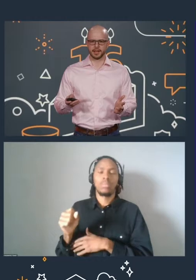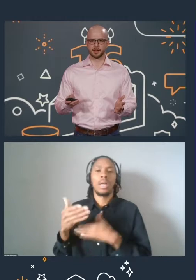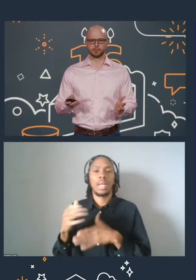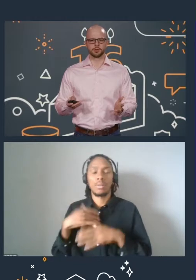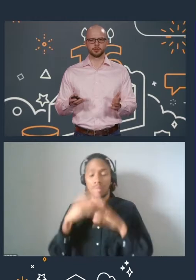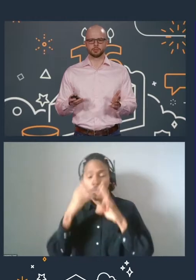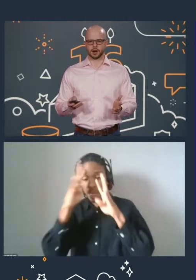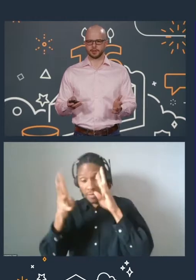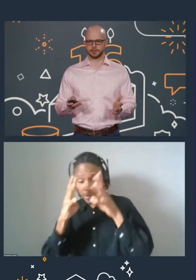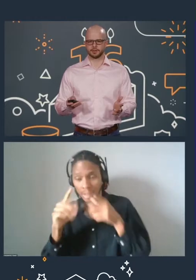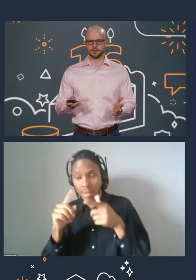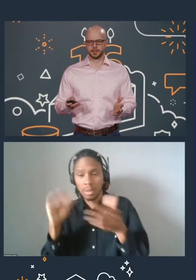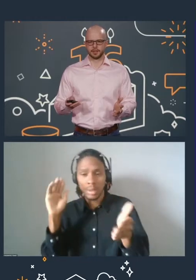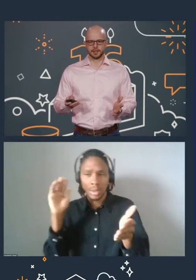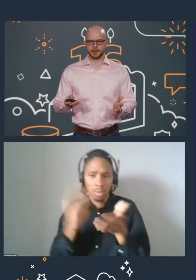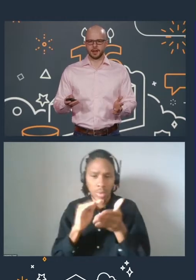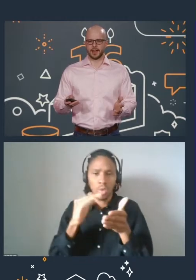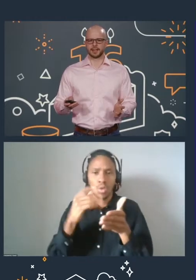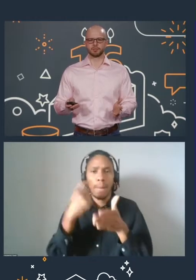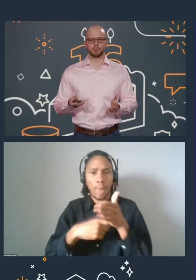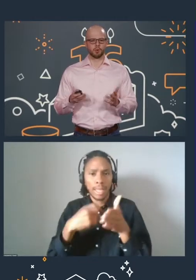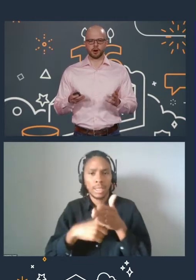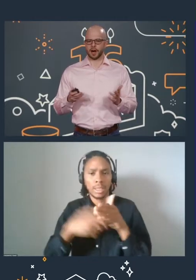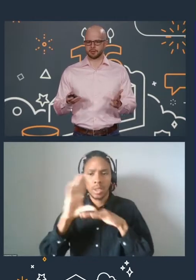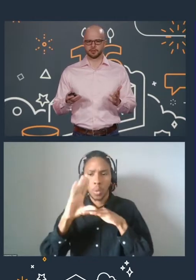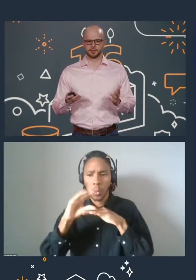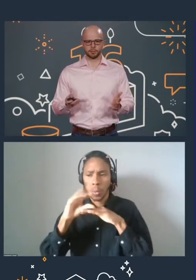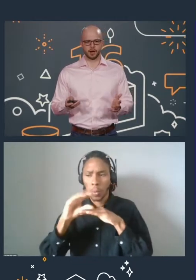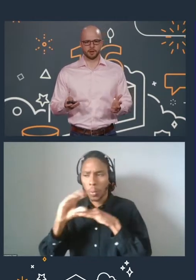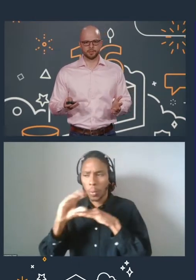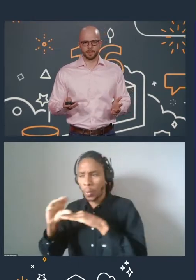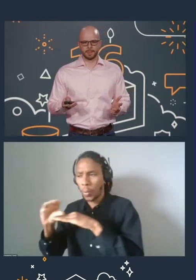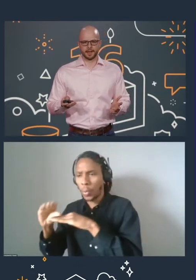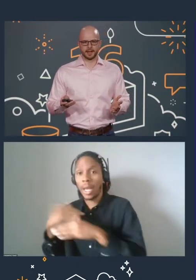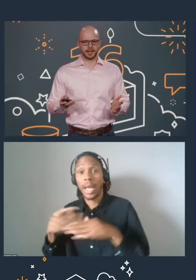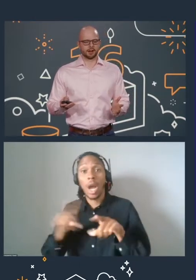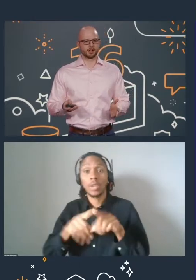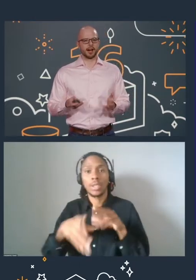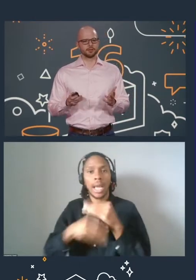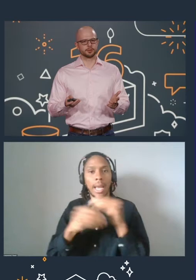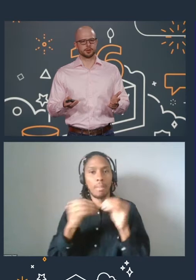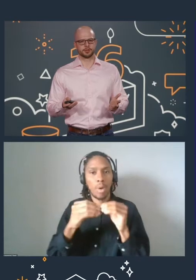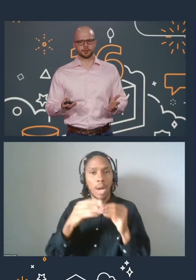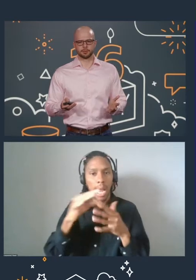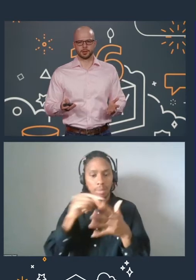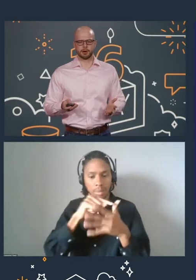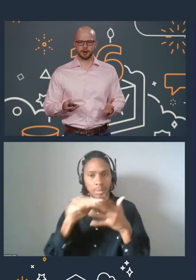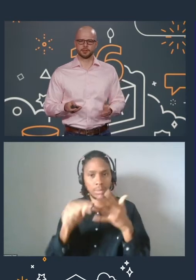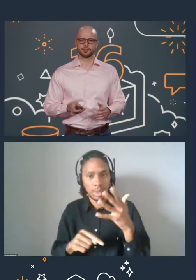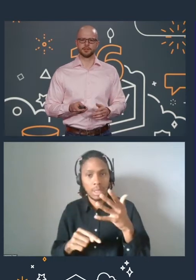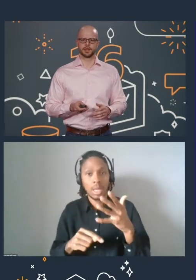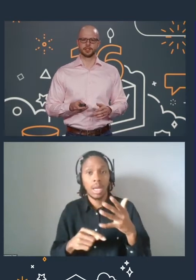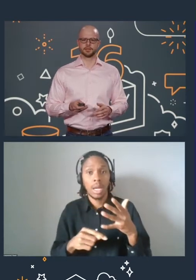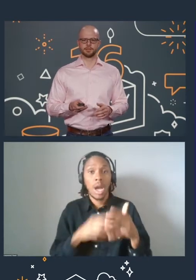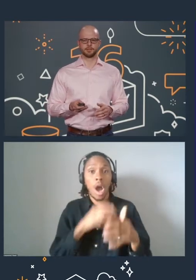and reduce prices, adding more options as well, and archival storage has always been a part of this innovation,